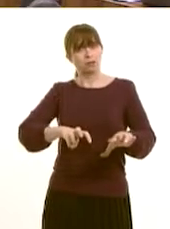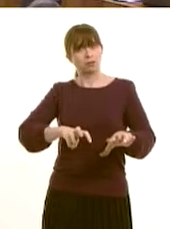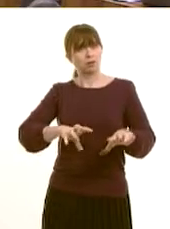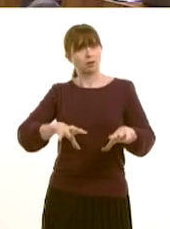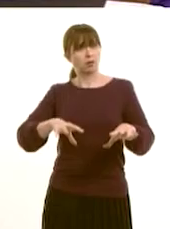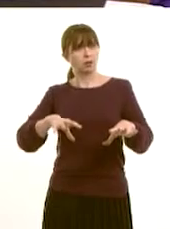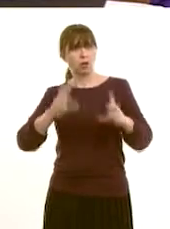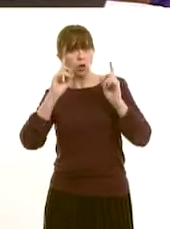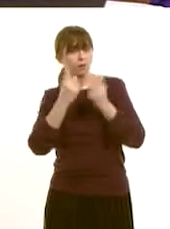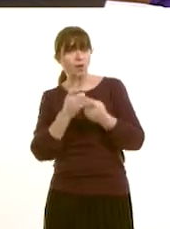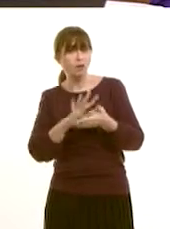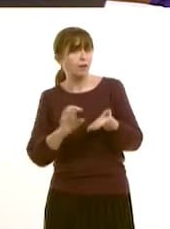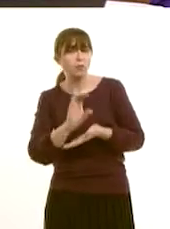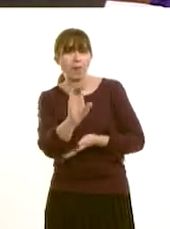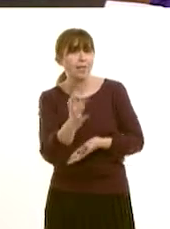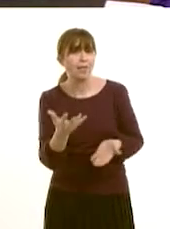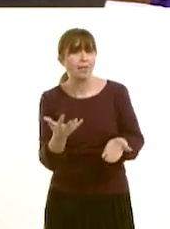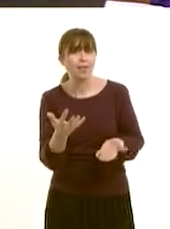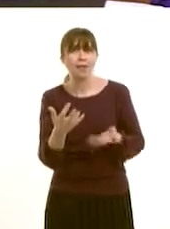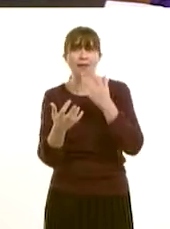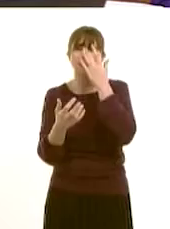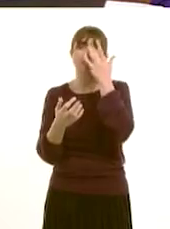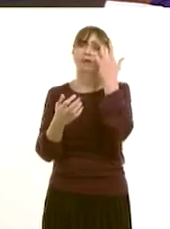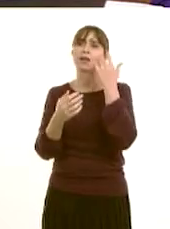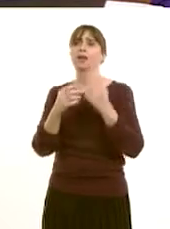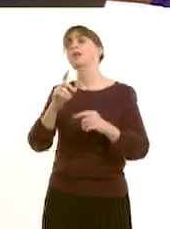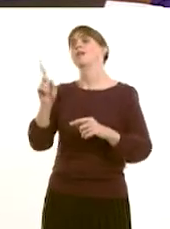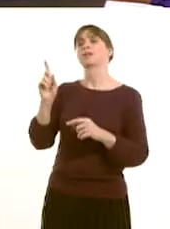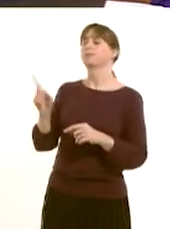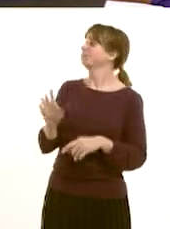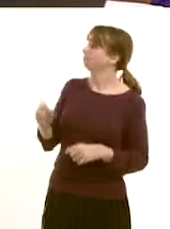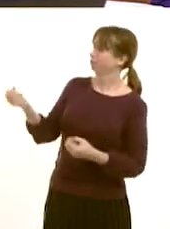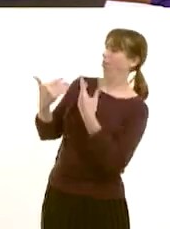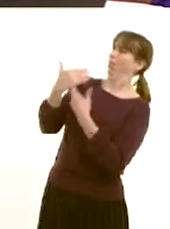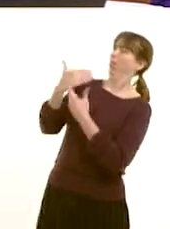So, itís not Plaid Cymru policy; well, weíll wait and see wható.